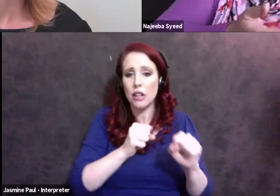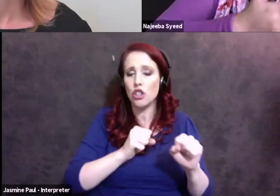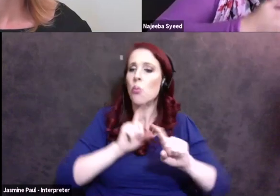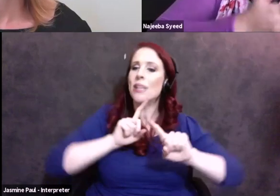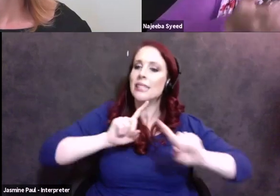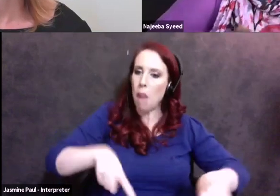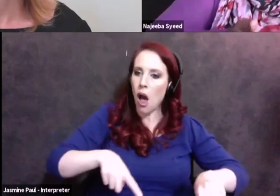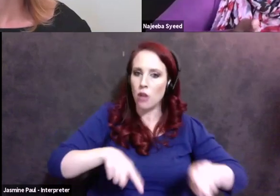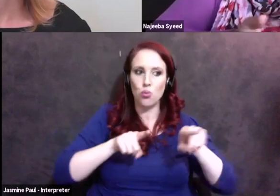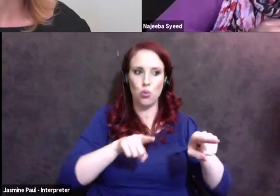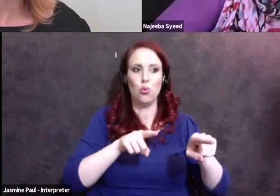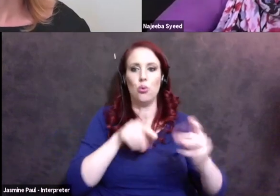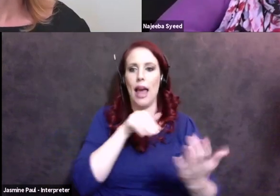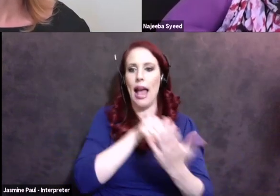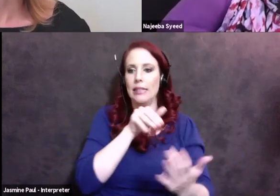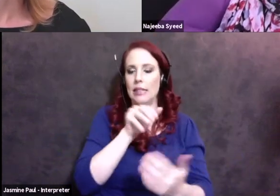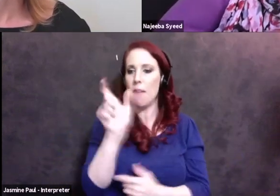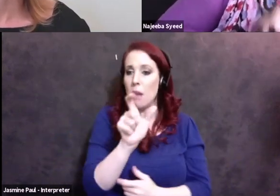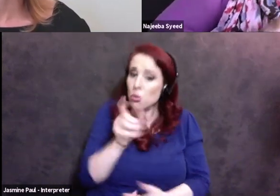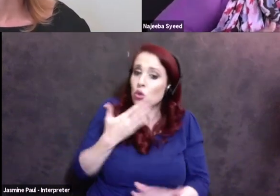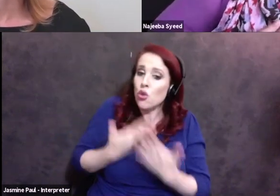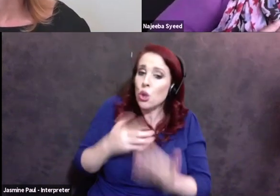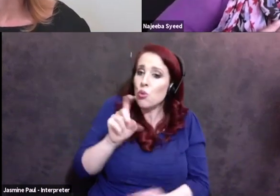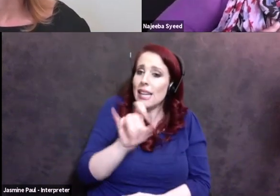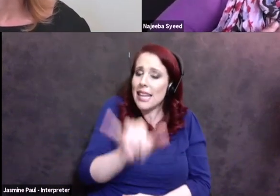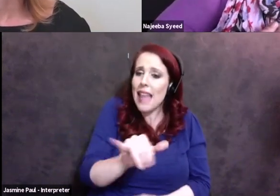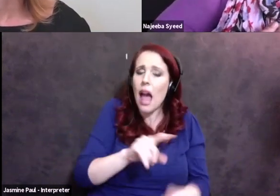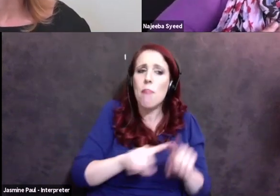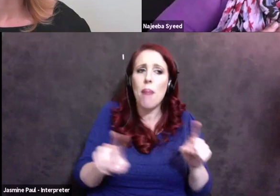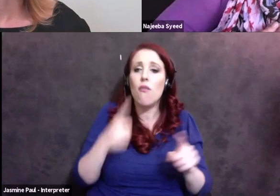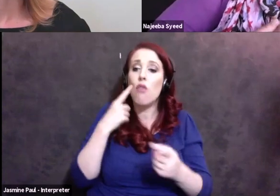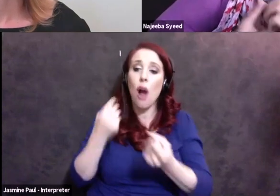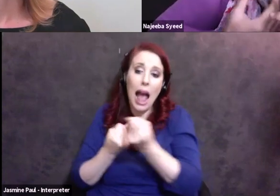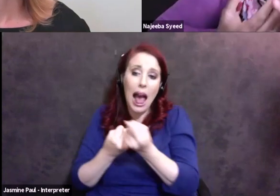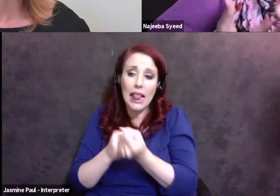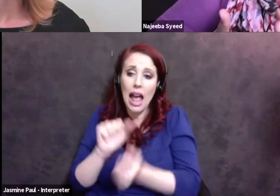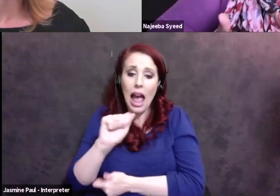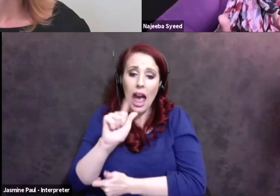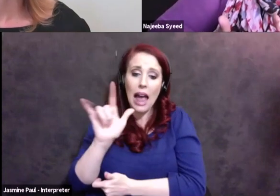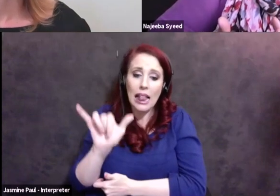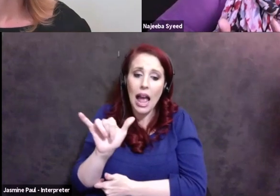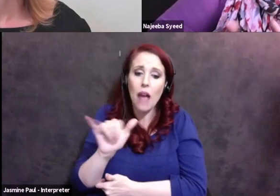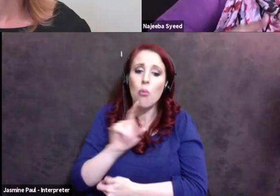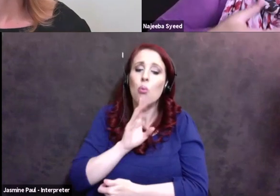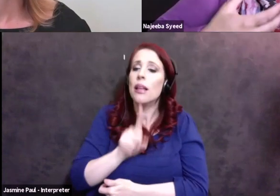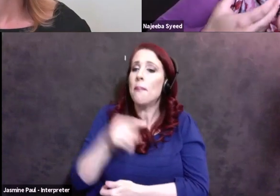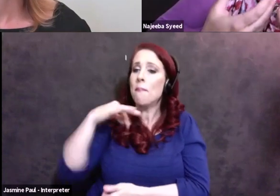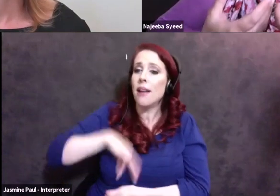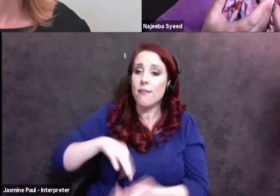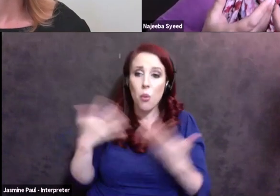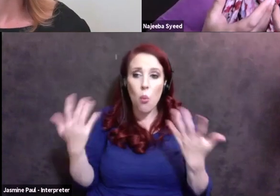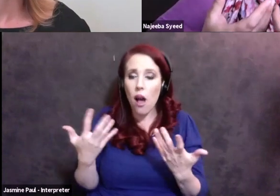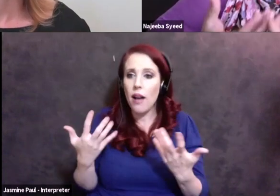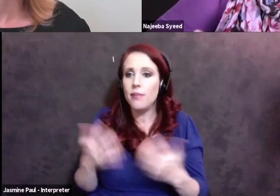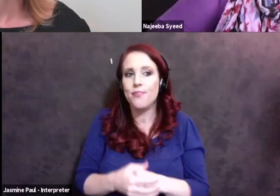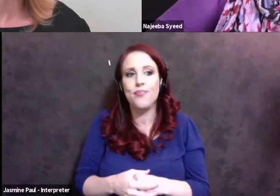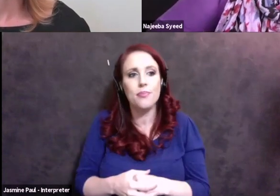You need that strategy, but I think for allyship that would be really helpful; to have a conversation